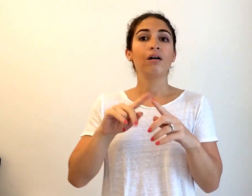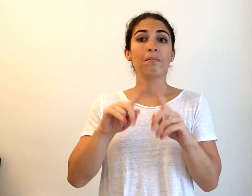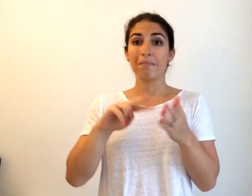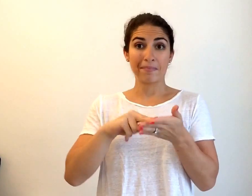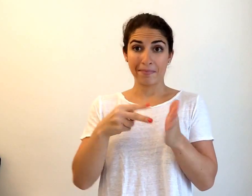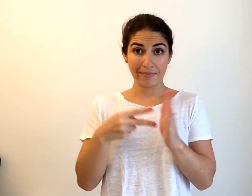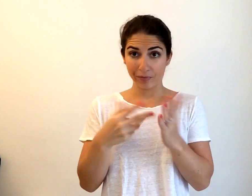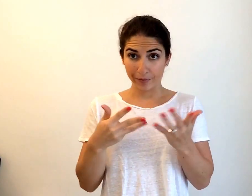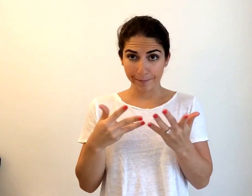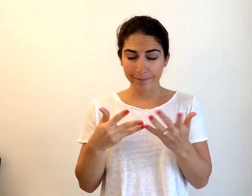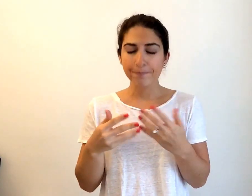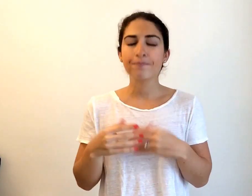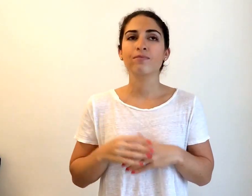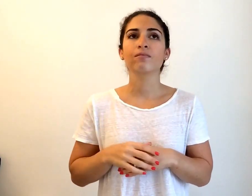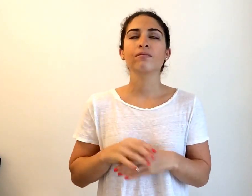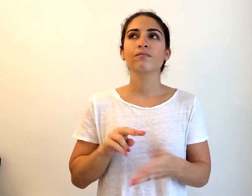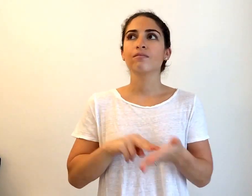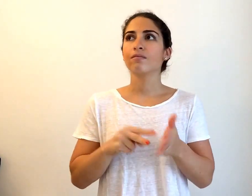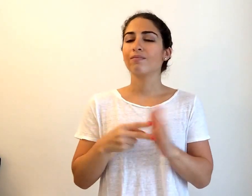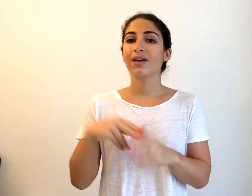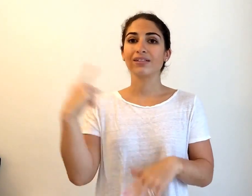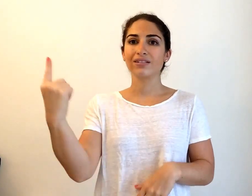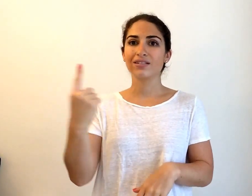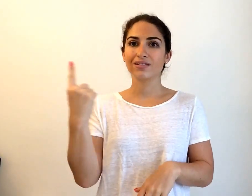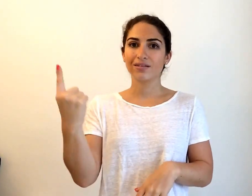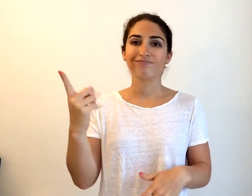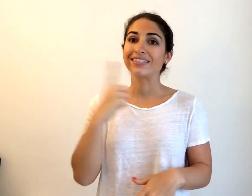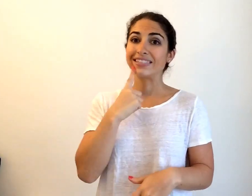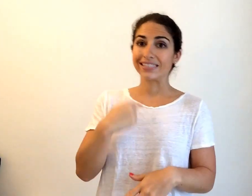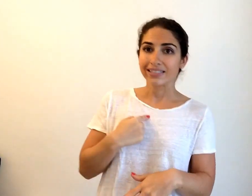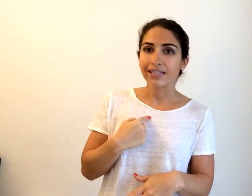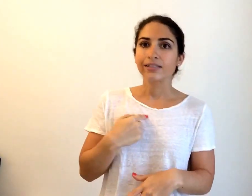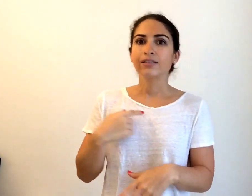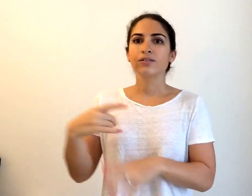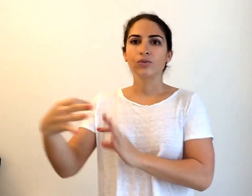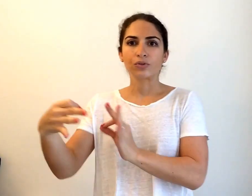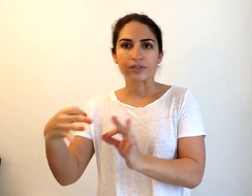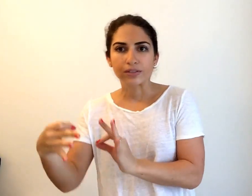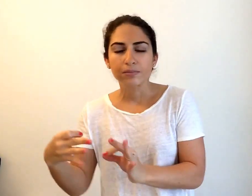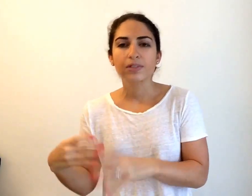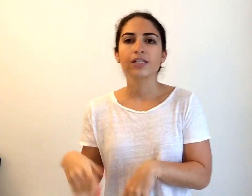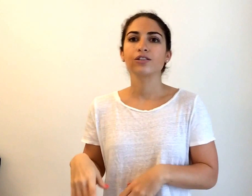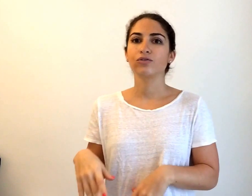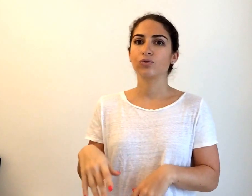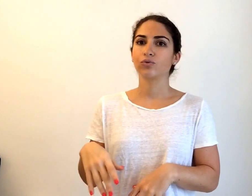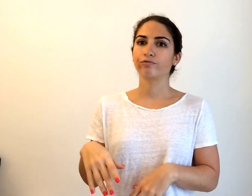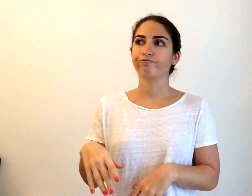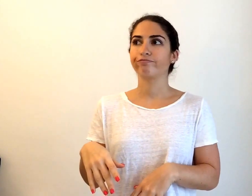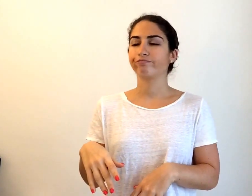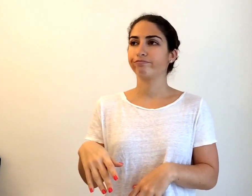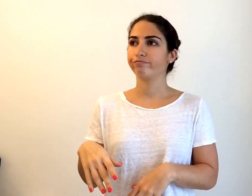"B-U-Y" but has a different meaning and it means something -- someone tells me something, or describes something,